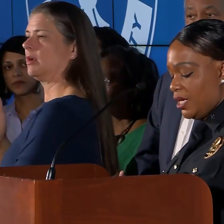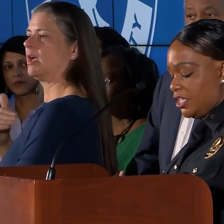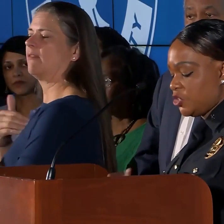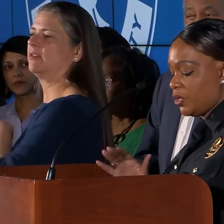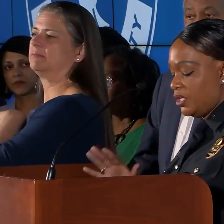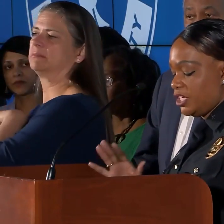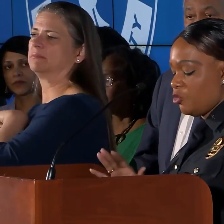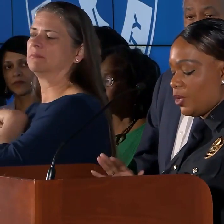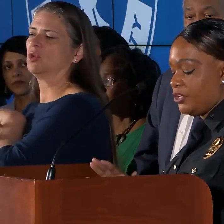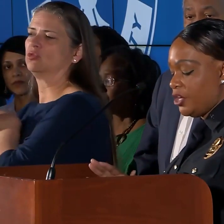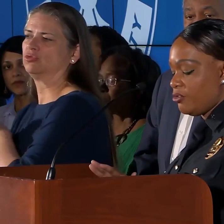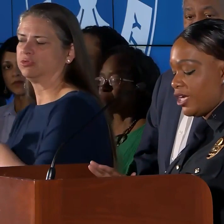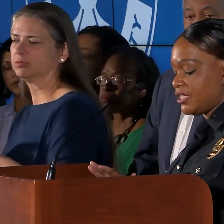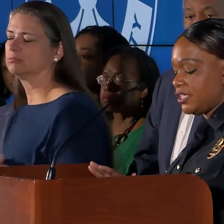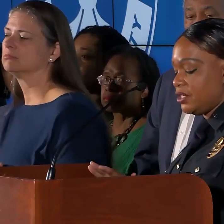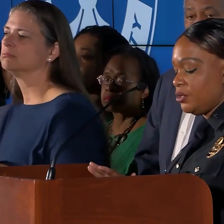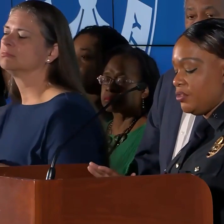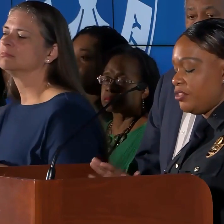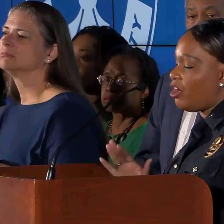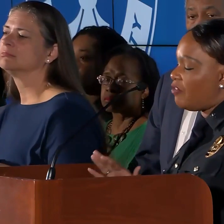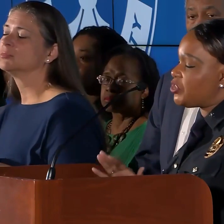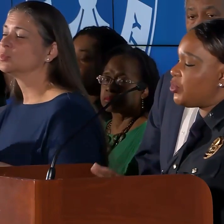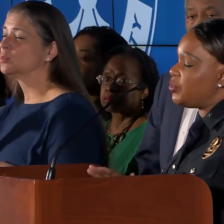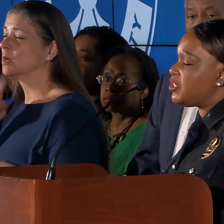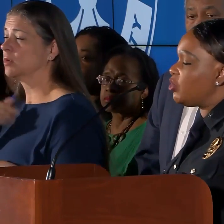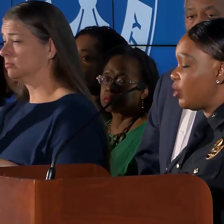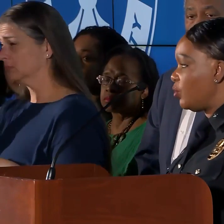I just want to let everyone know that the officer who is in critical